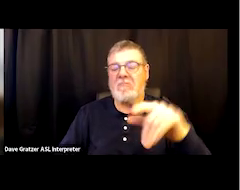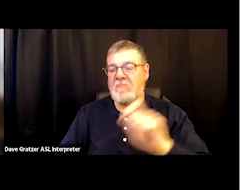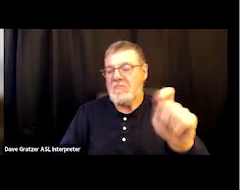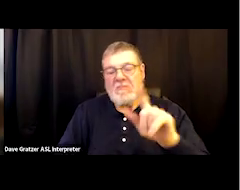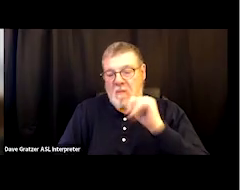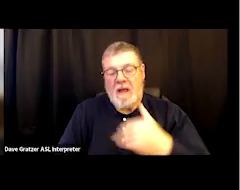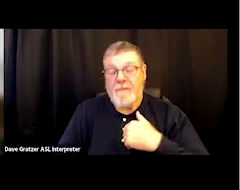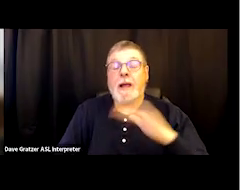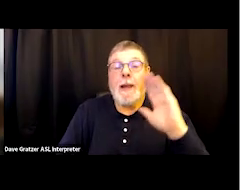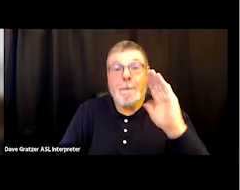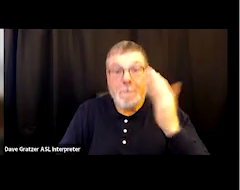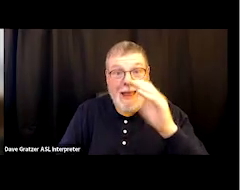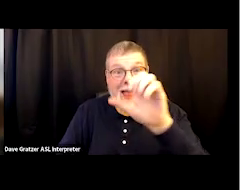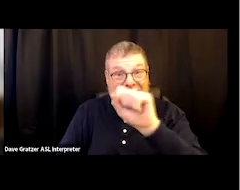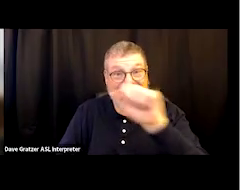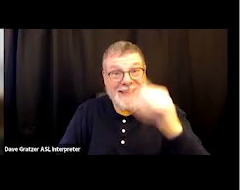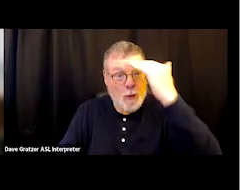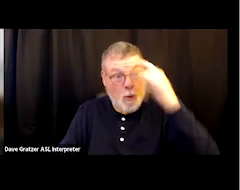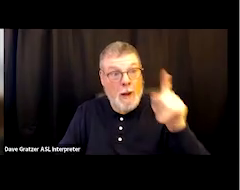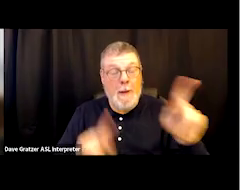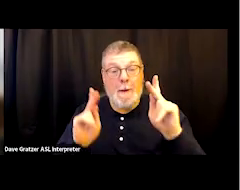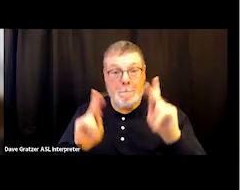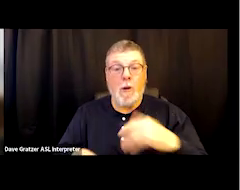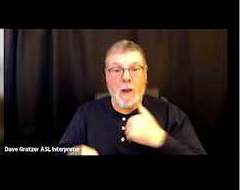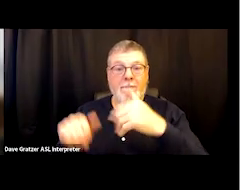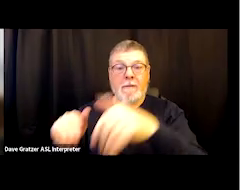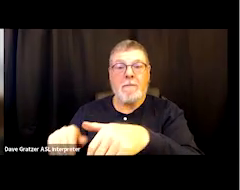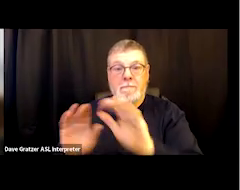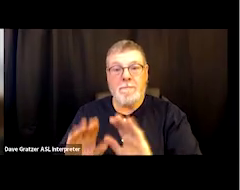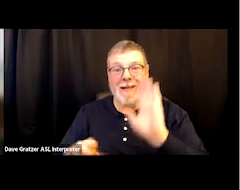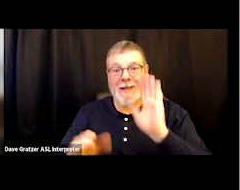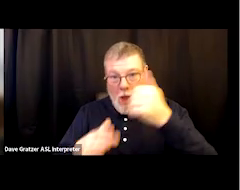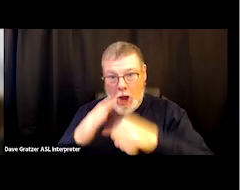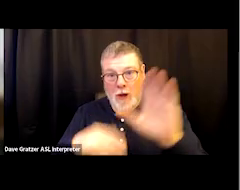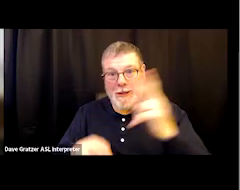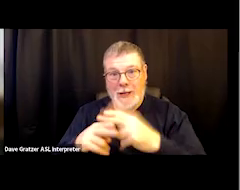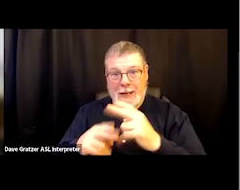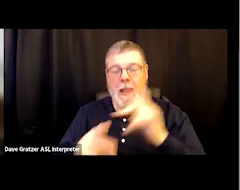Turns out SSA knew that this person had burial plots in their name, and we had to redo everything.